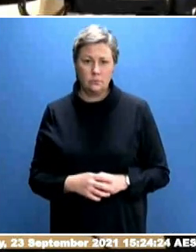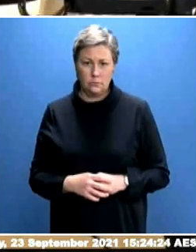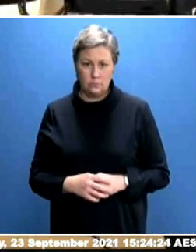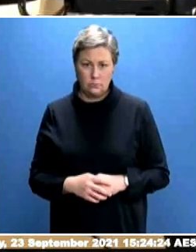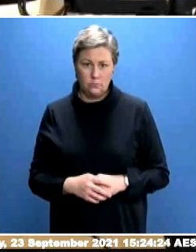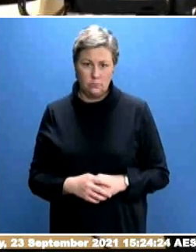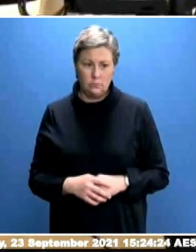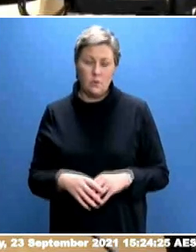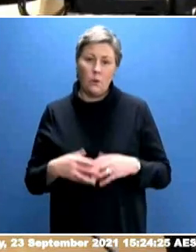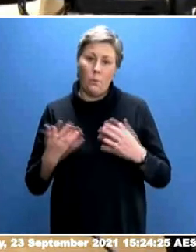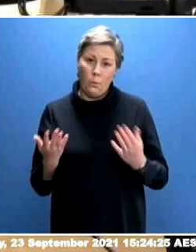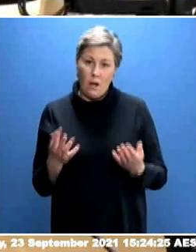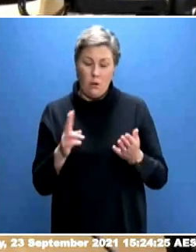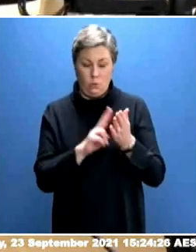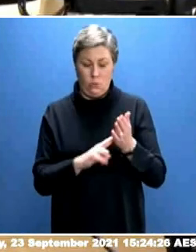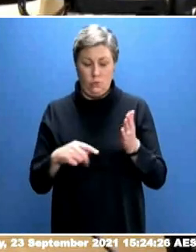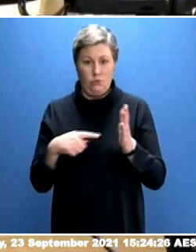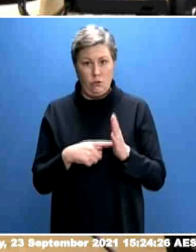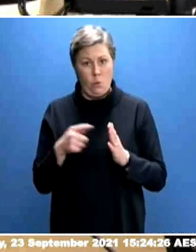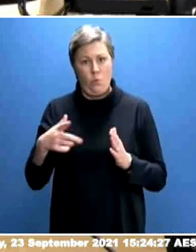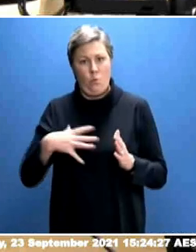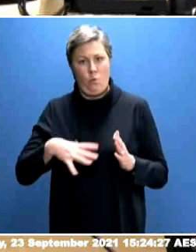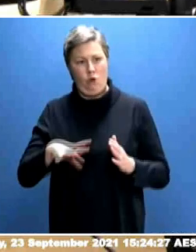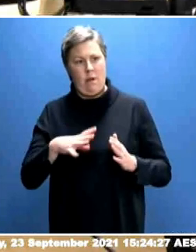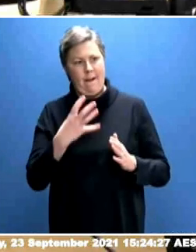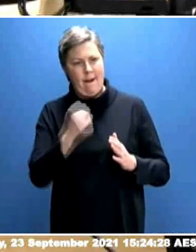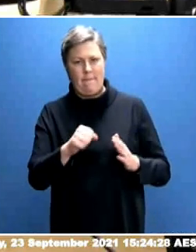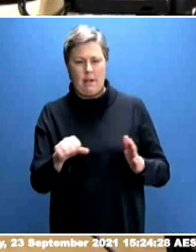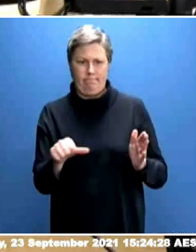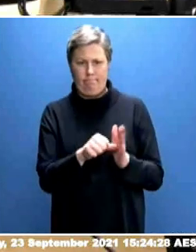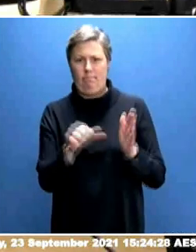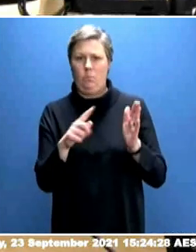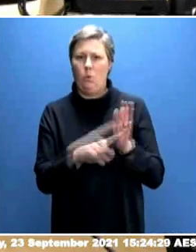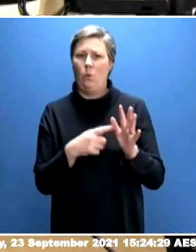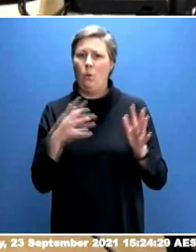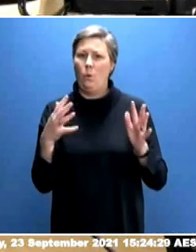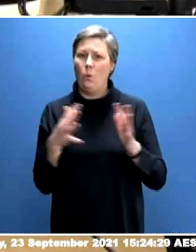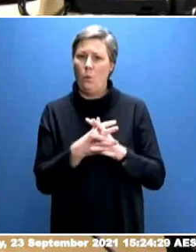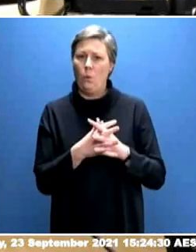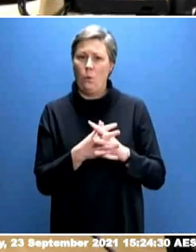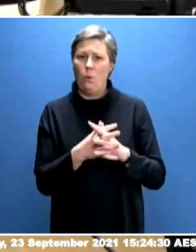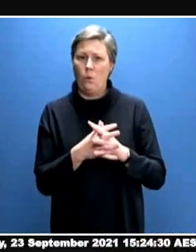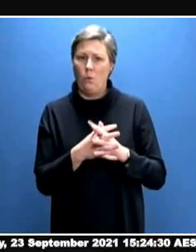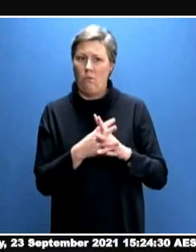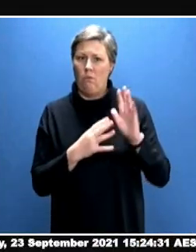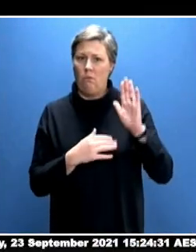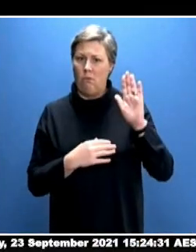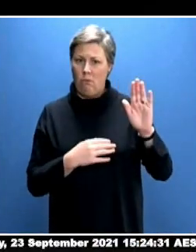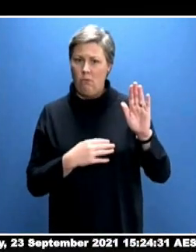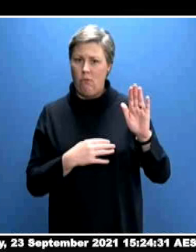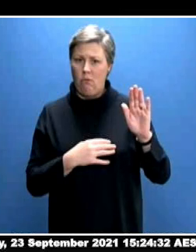Territory is looking at legislative introduction of what the model would